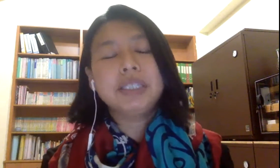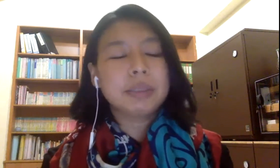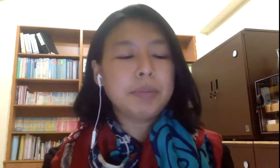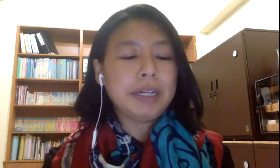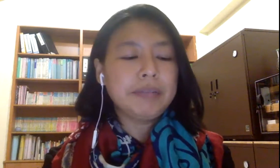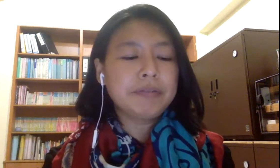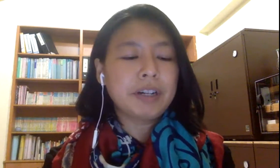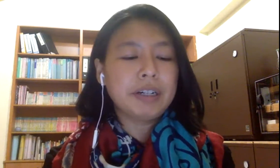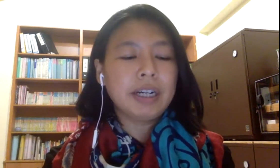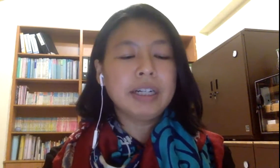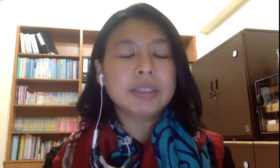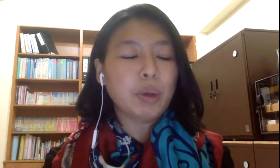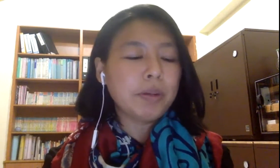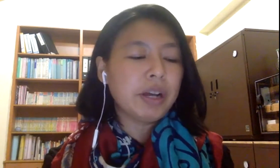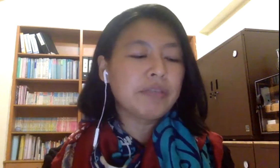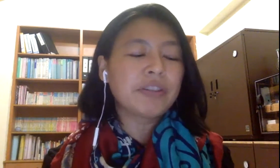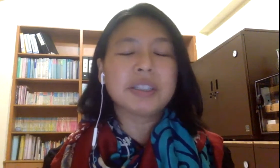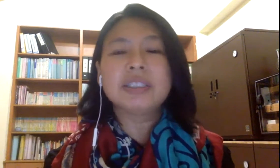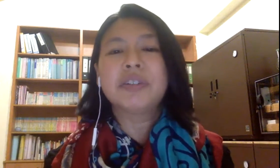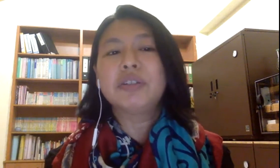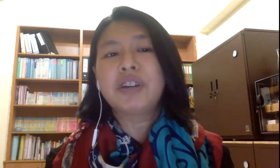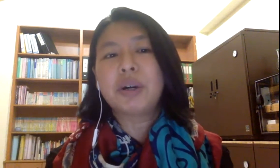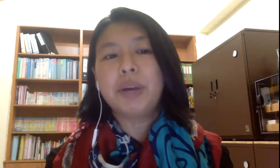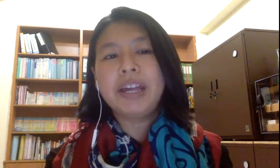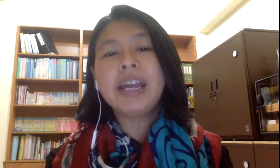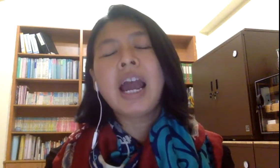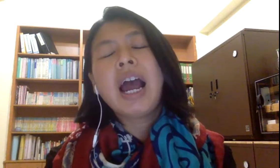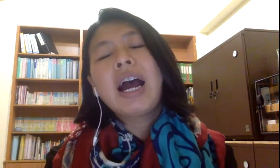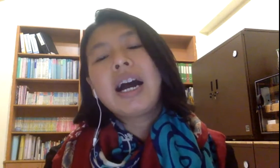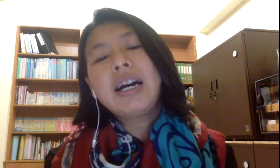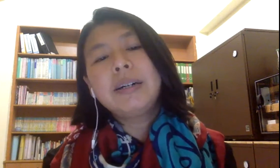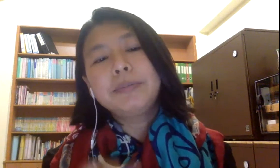participate for this webinar from this very far away.